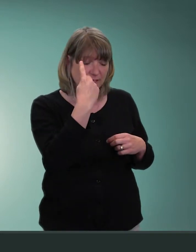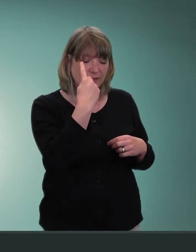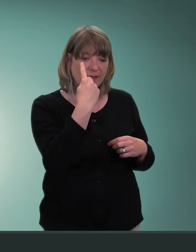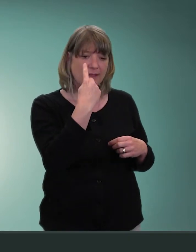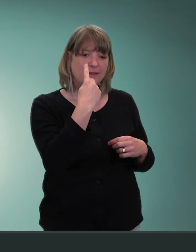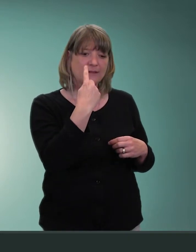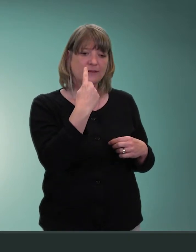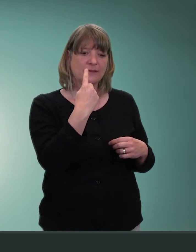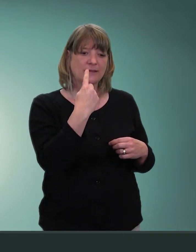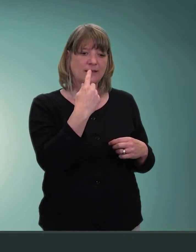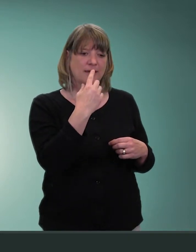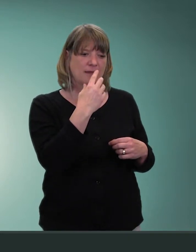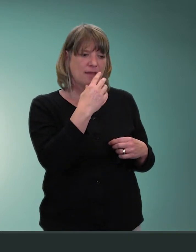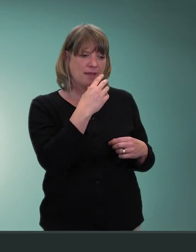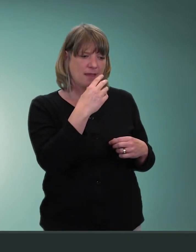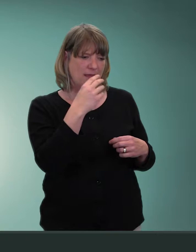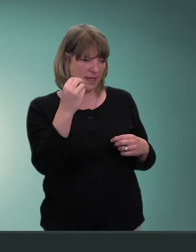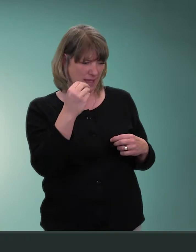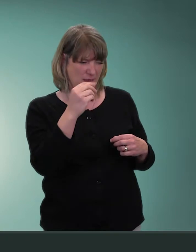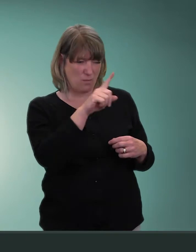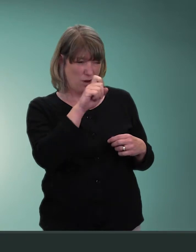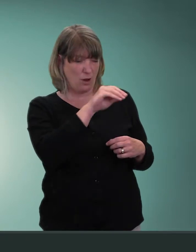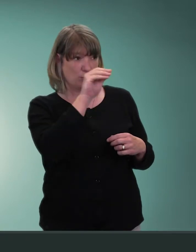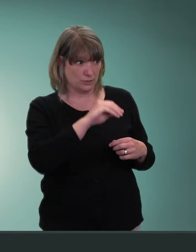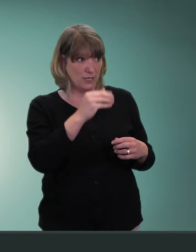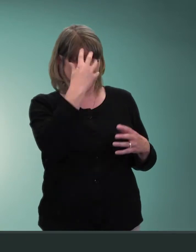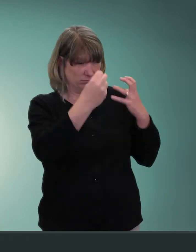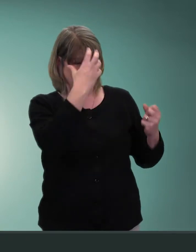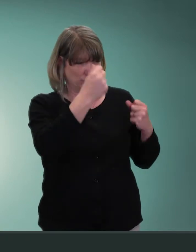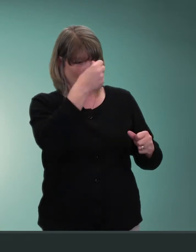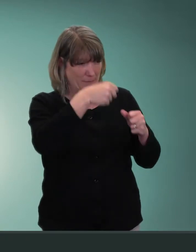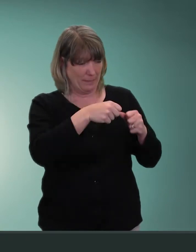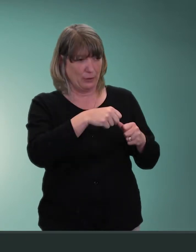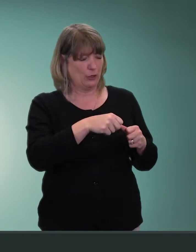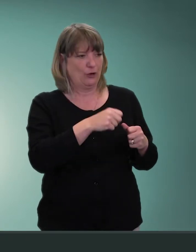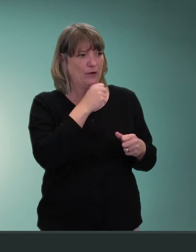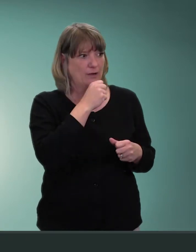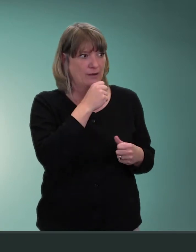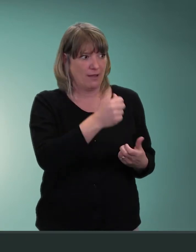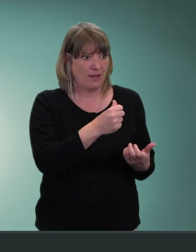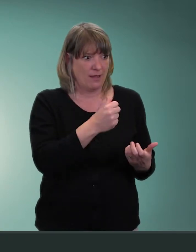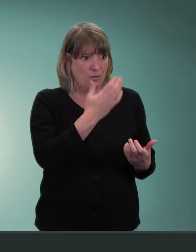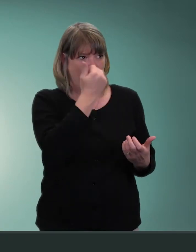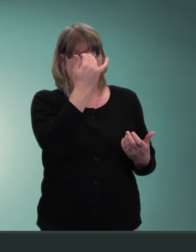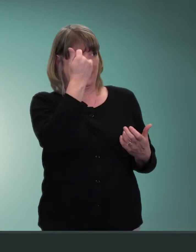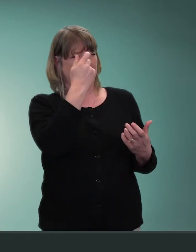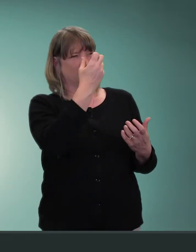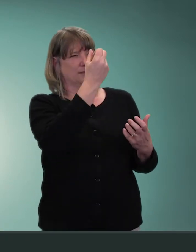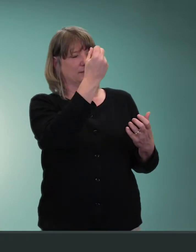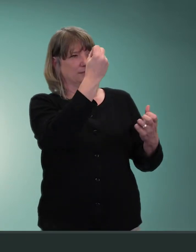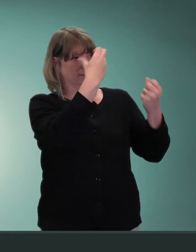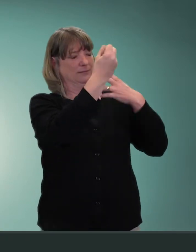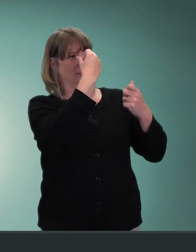and remember a hundred percent, because you didn't get all the information that you needed